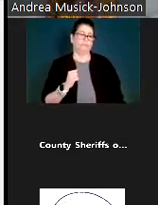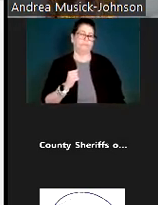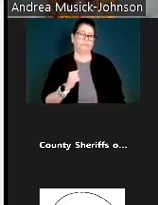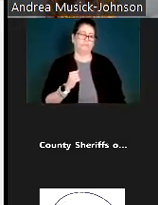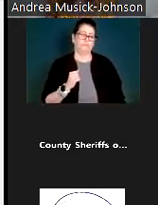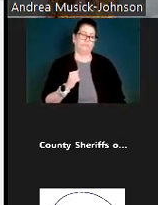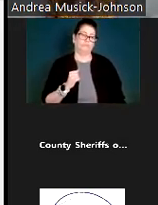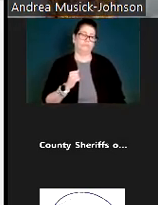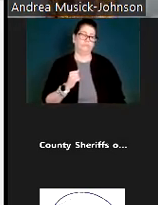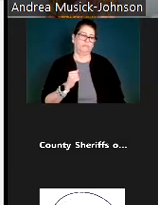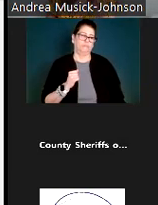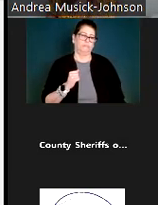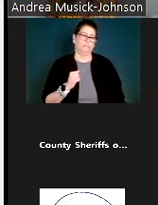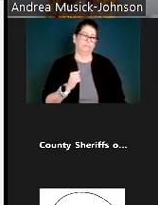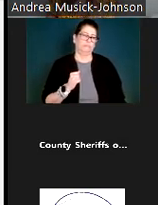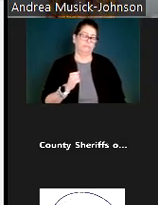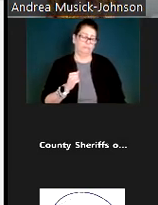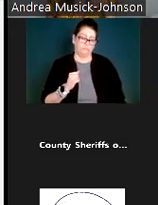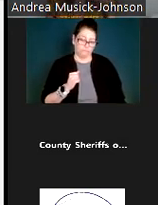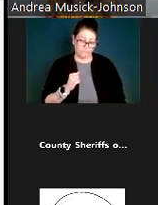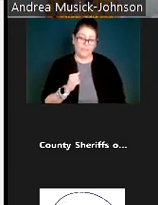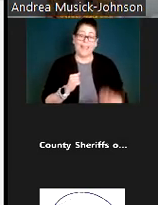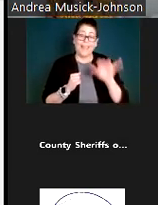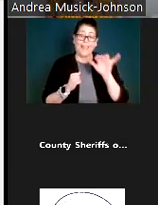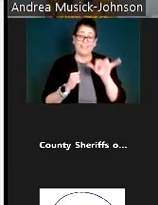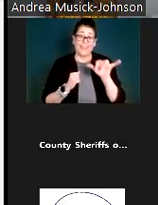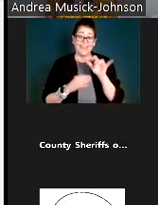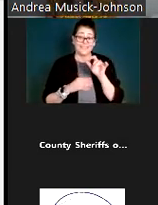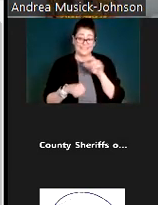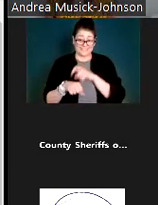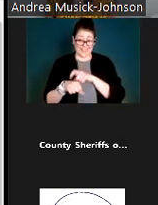Wilson will then be put into 'my registrations' because I have registered to receive